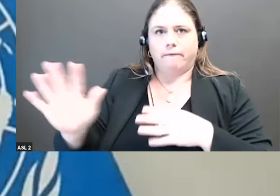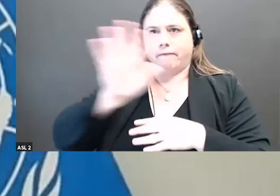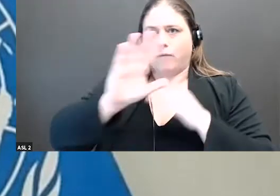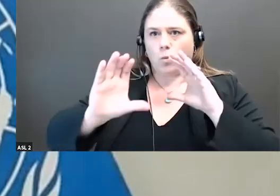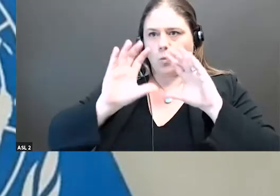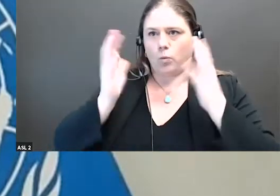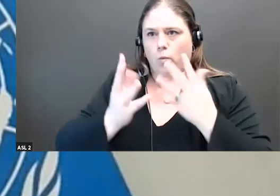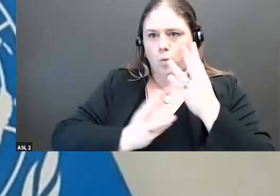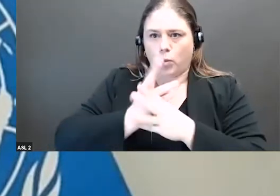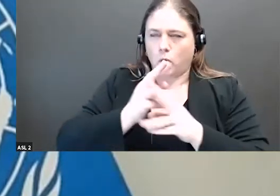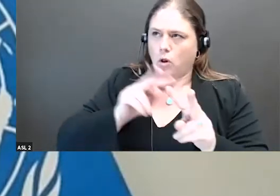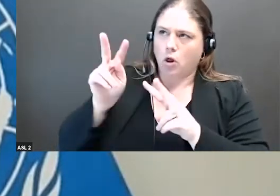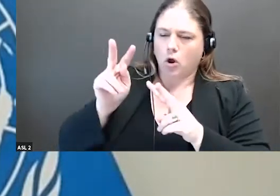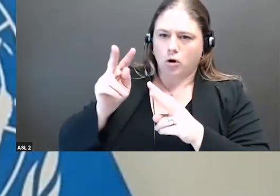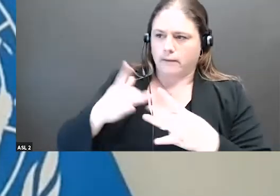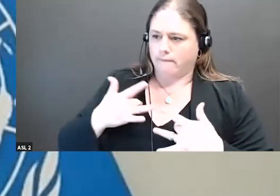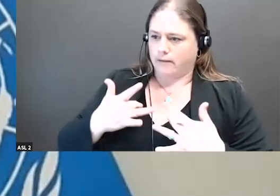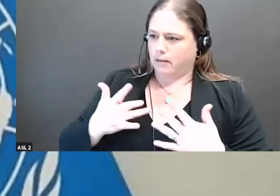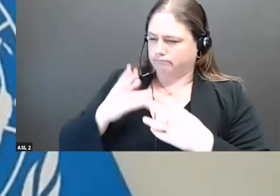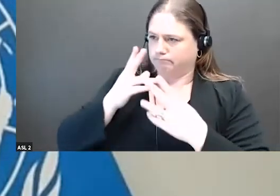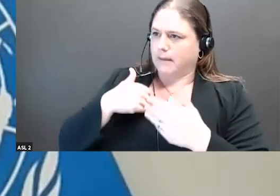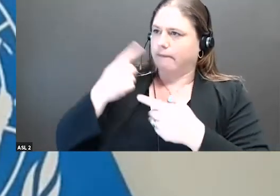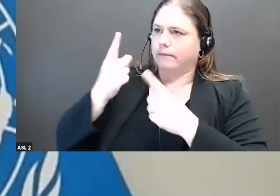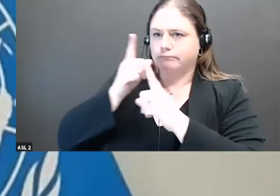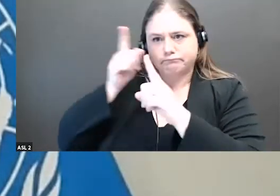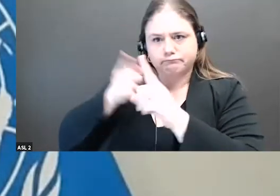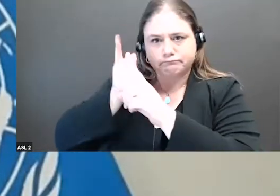I know you're going to be hearing later on from Minister Qualtrough about this. If you think